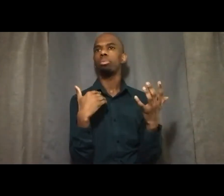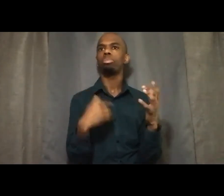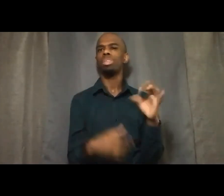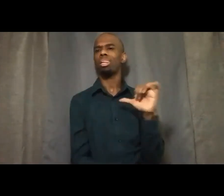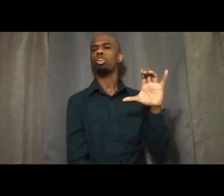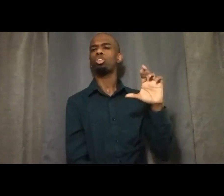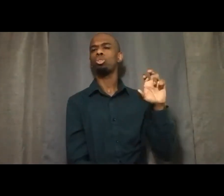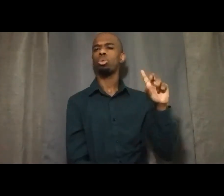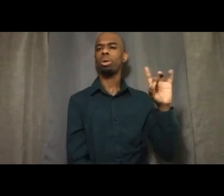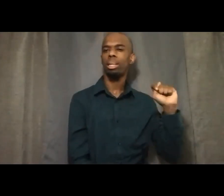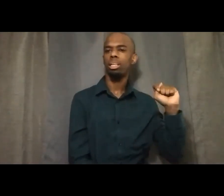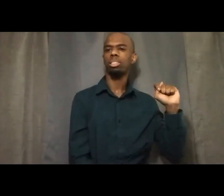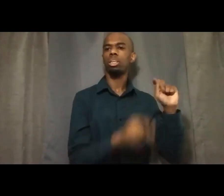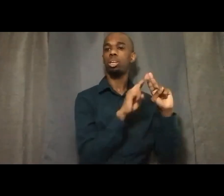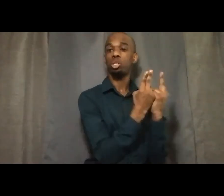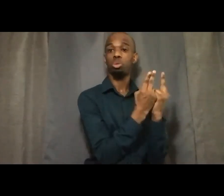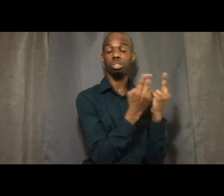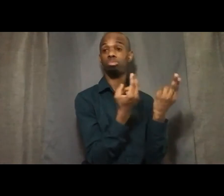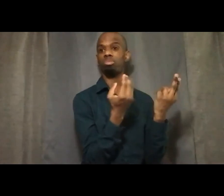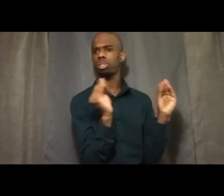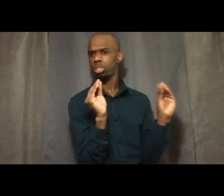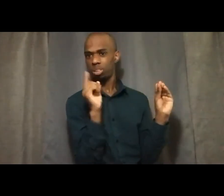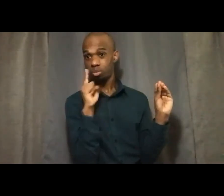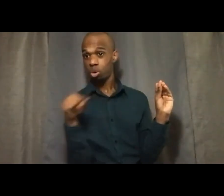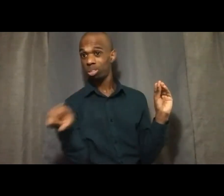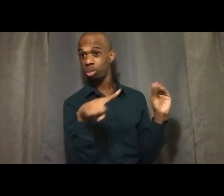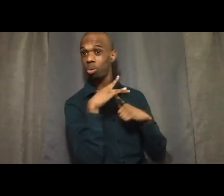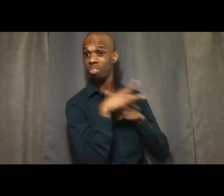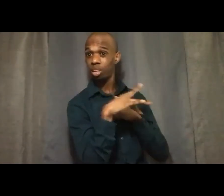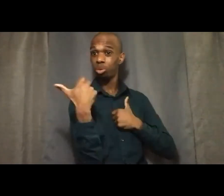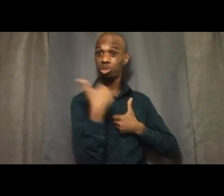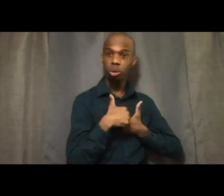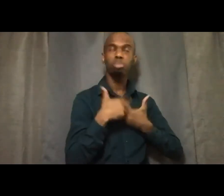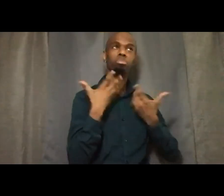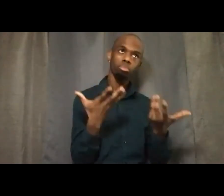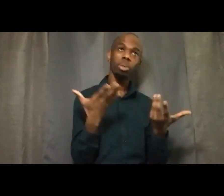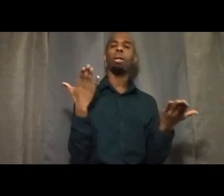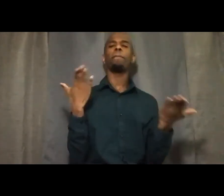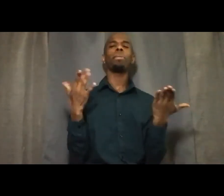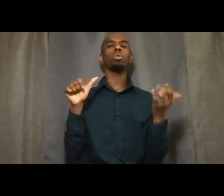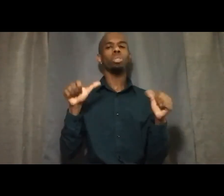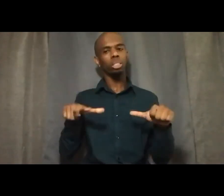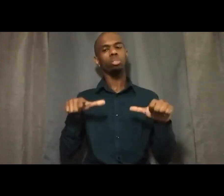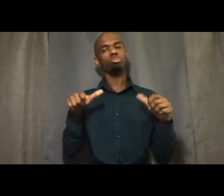There's no credit union for you to join. Maybe you need to give yourself permission sometimes, right.